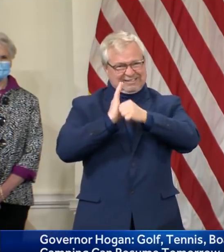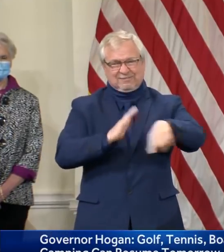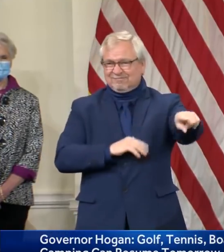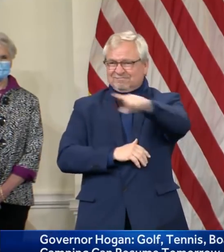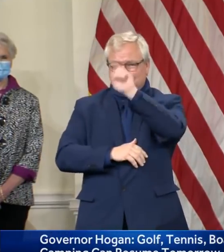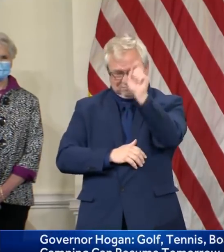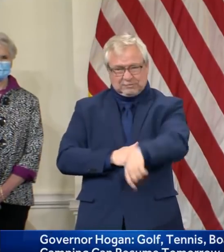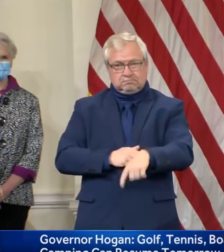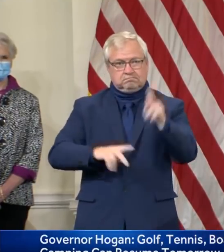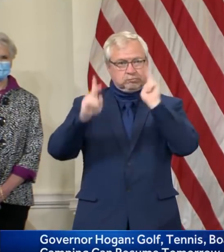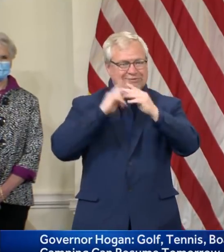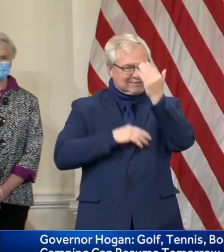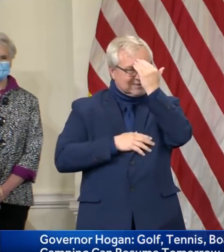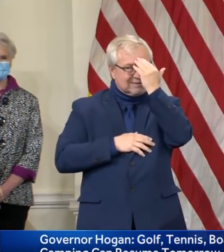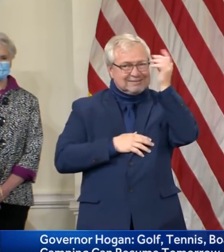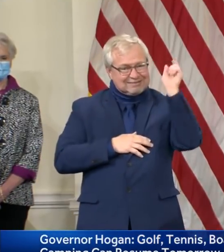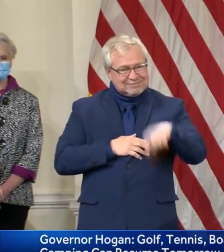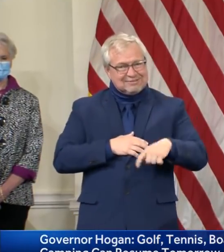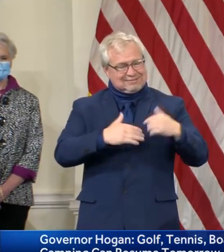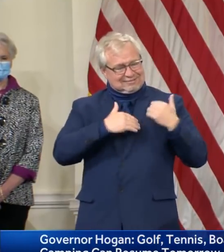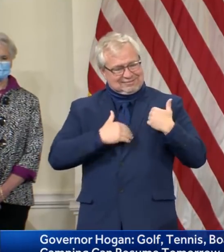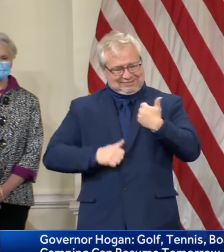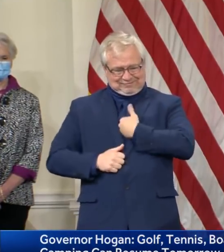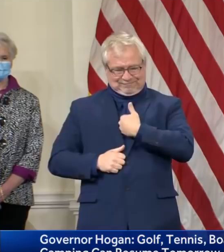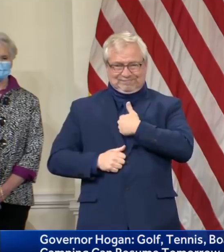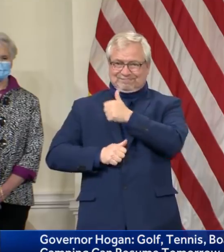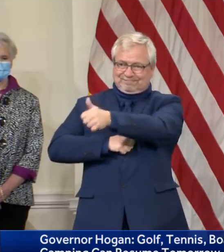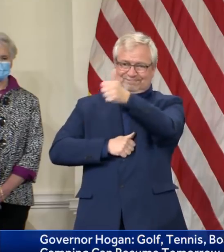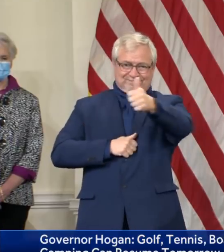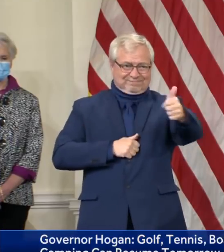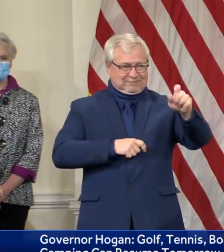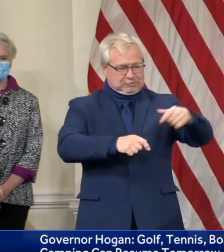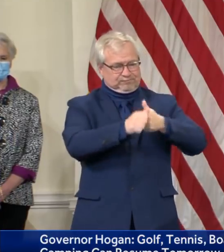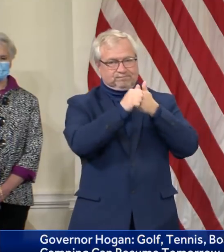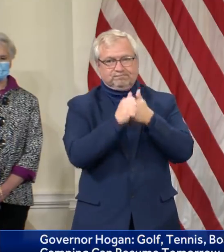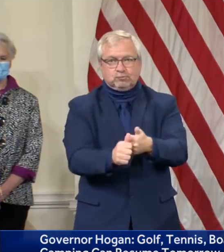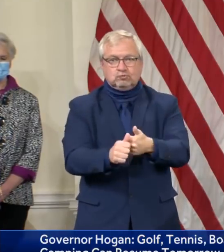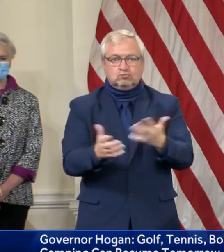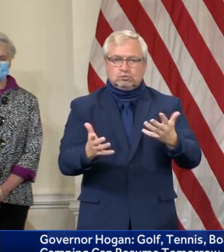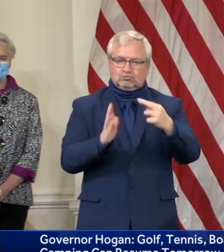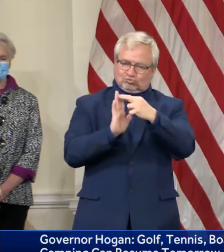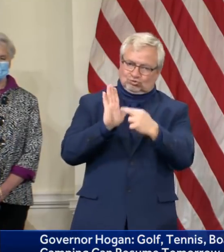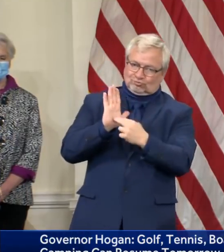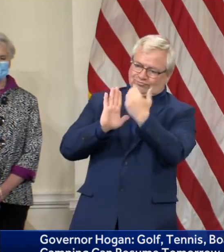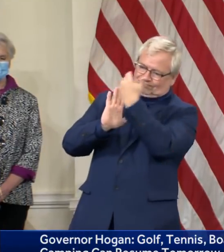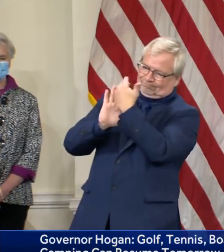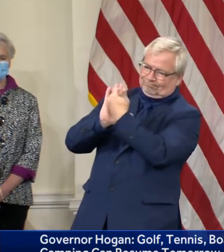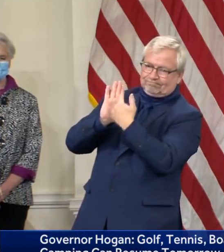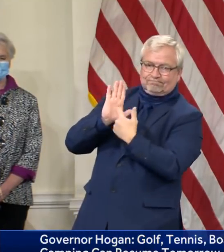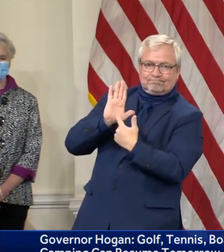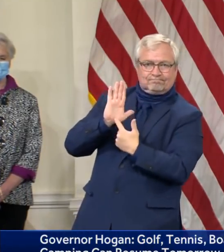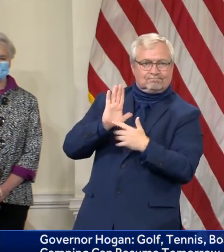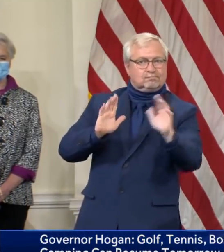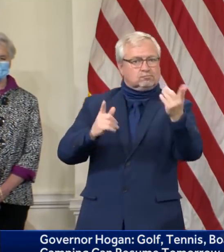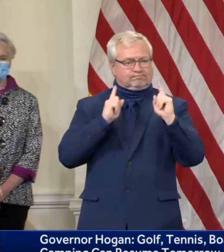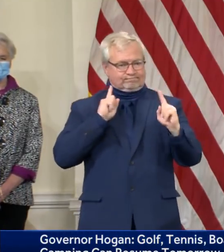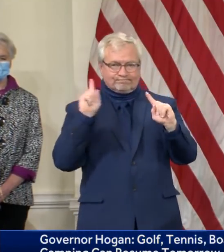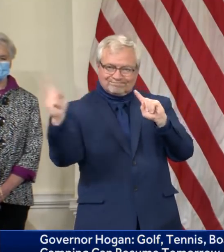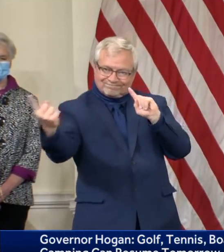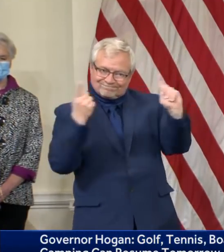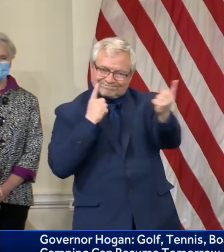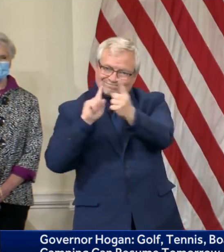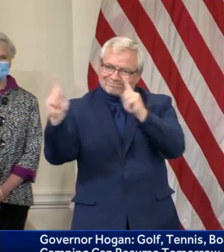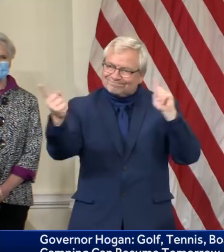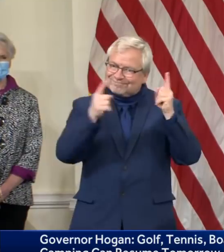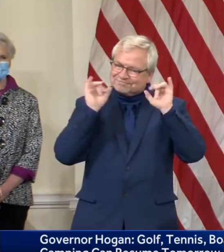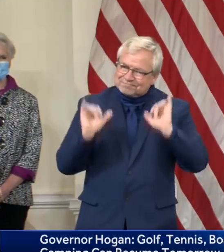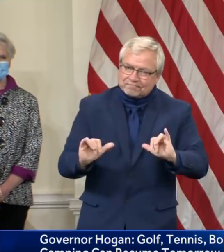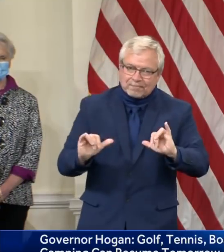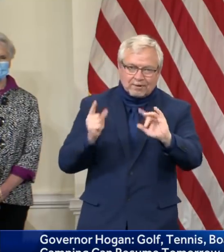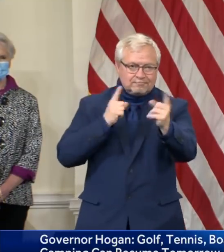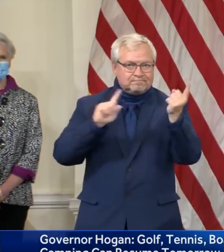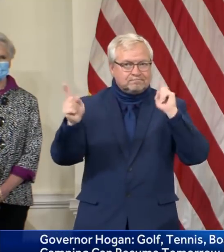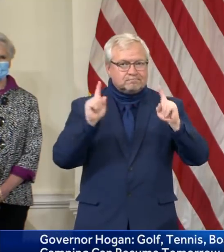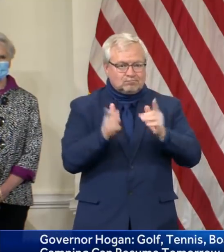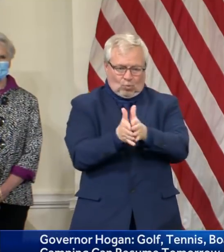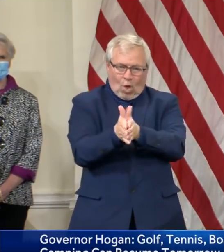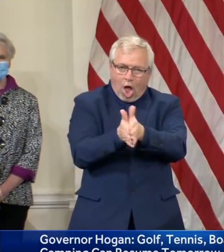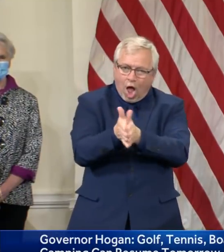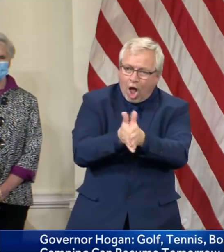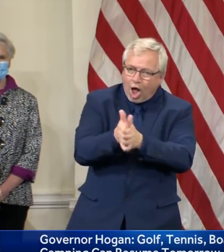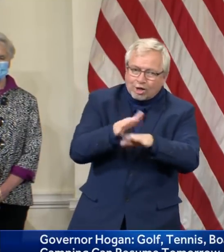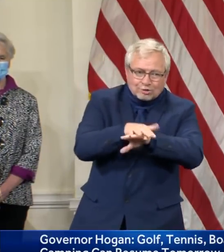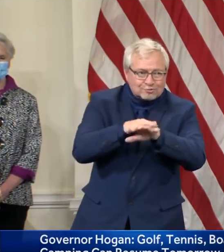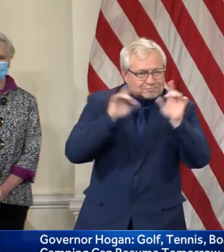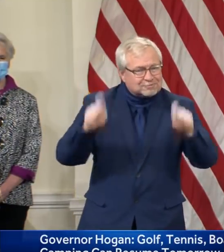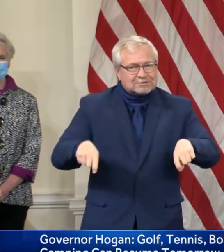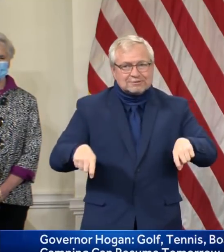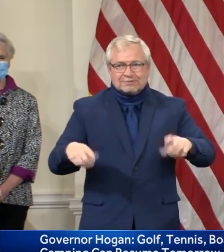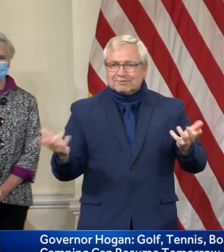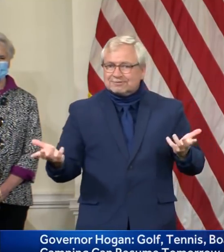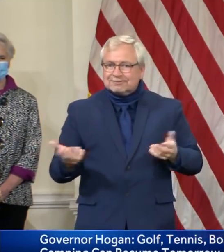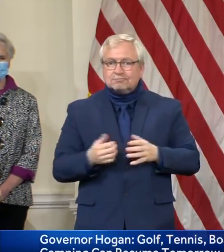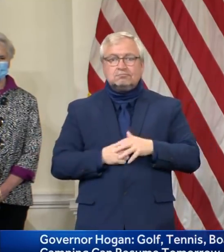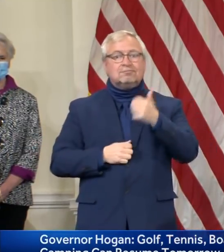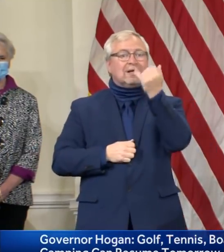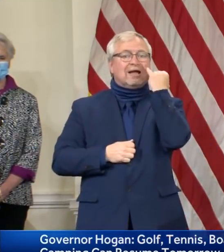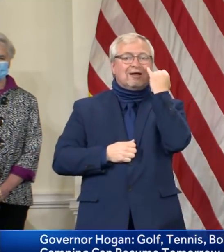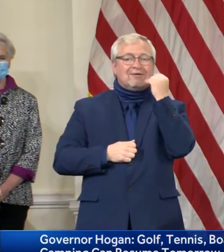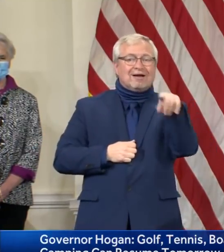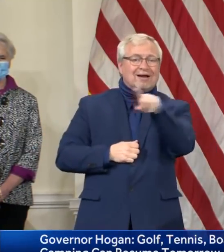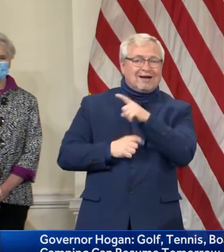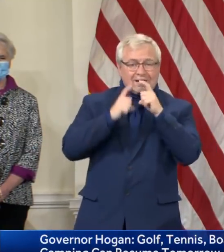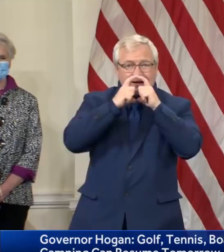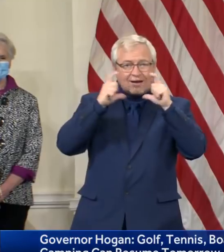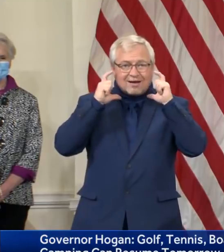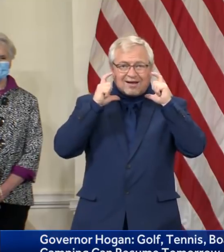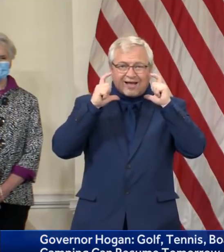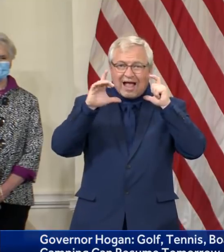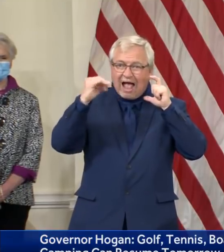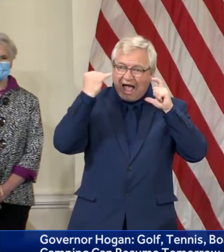THAT IS WHY I SAID TWO OR THREE TIMES AND THE DOCTOR SAID, THIS IS ALL PREDICATED ON TAKING PERSONAL RESPONSIBILITY ON MAINTAINING SOCIAL DISTANCING.